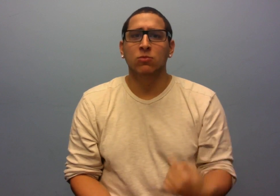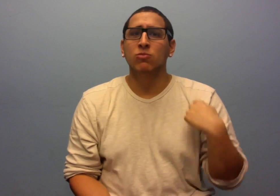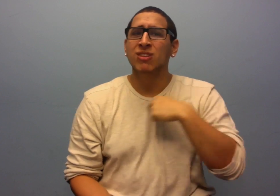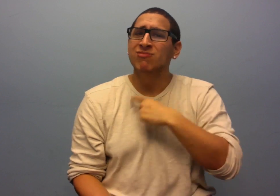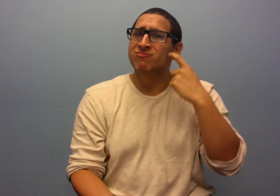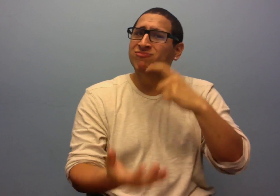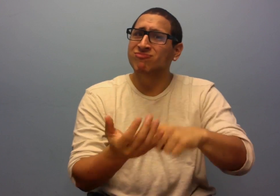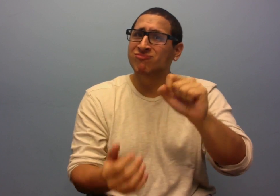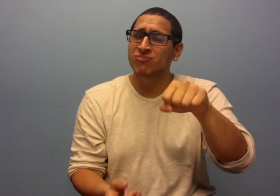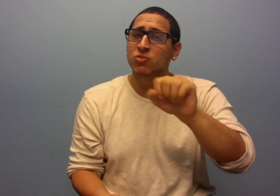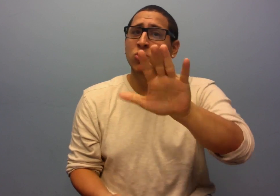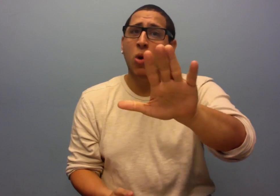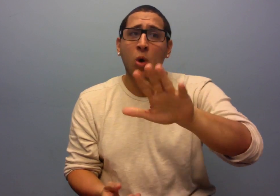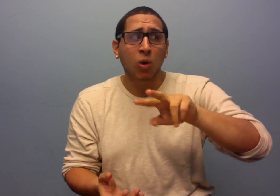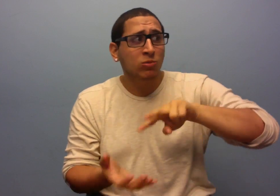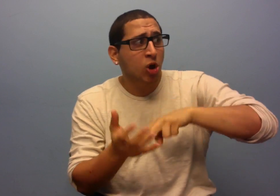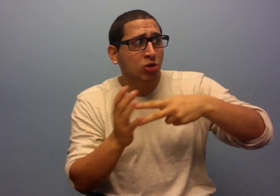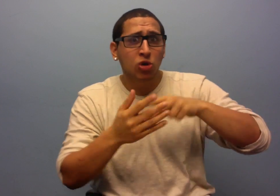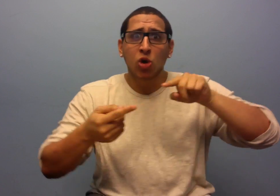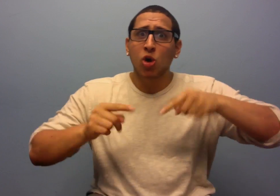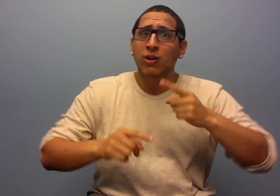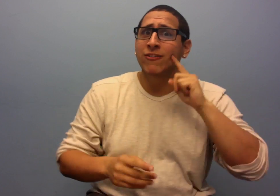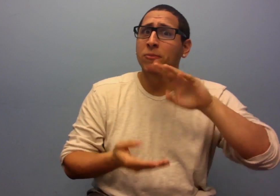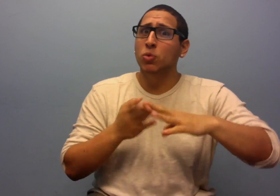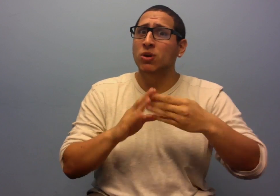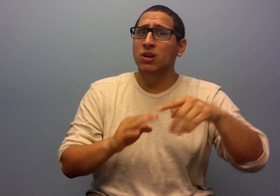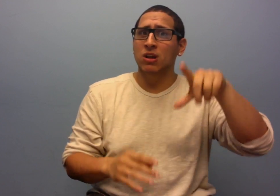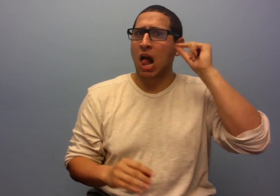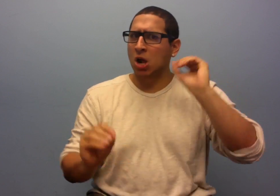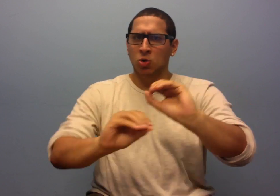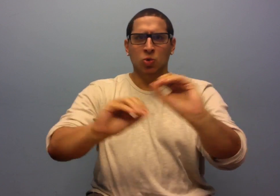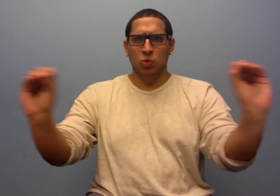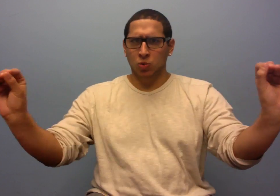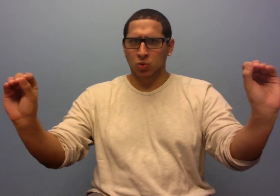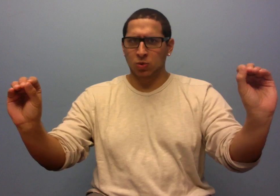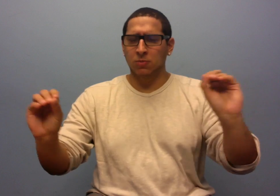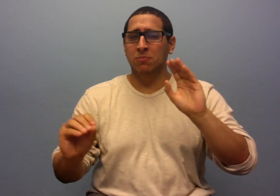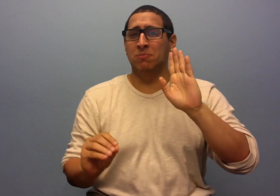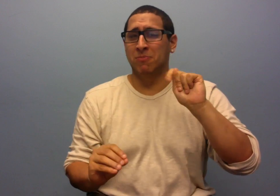We recognize that it was not your intention to hurt the Deaf community at Gallaudet University.